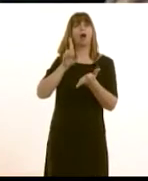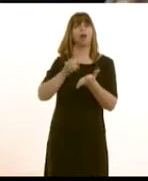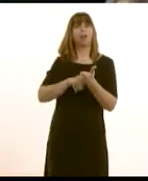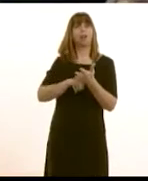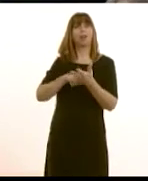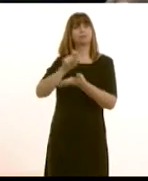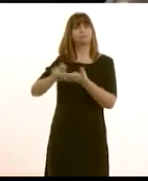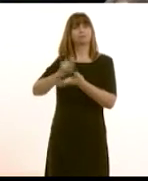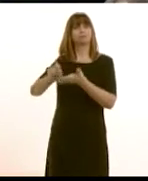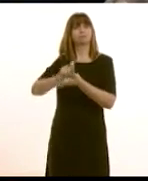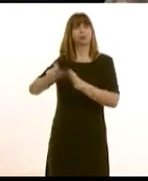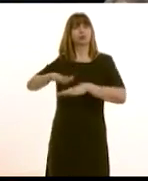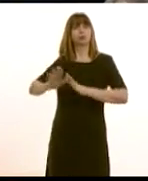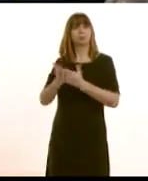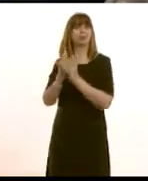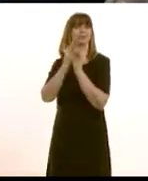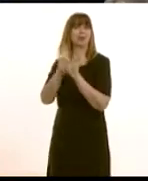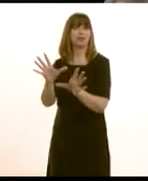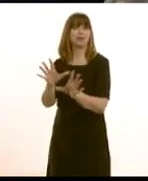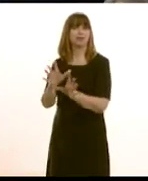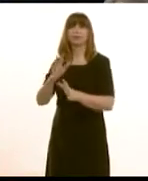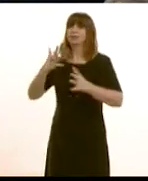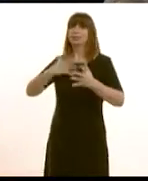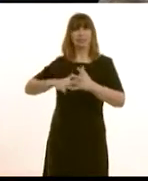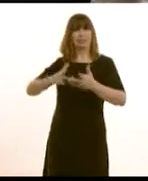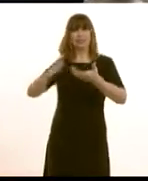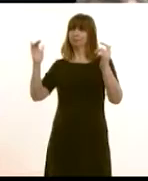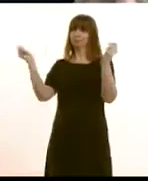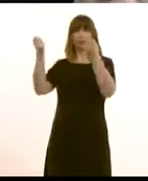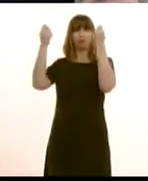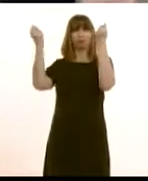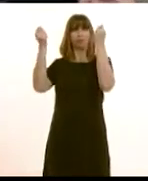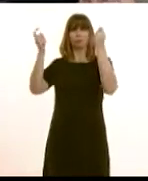of events that is planned. But would you agree with me that this is the perfect opportunity,